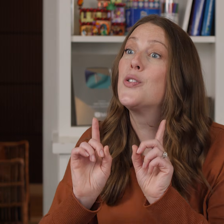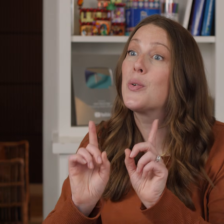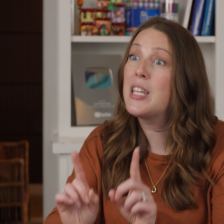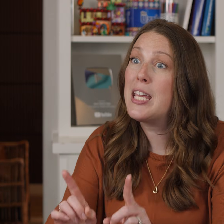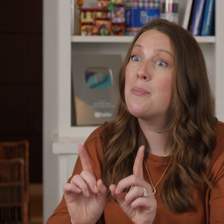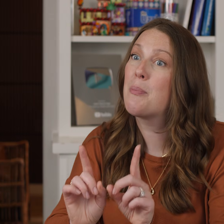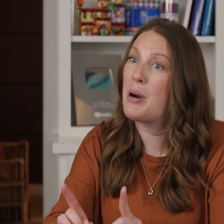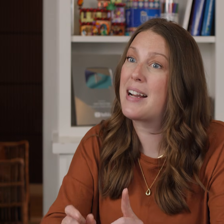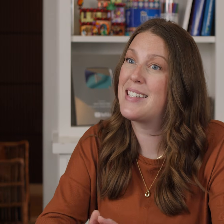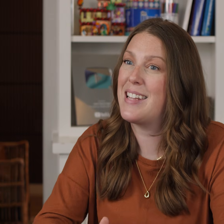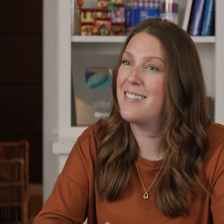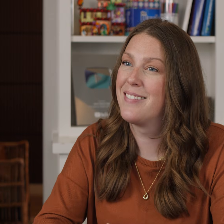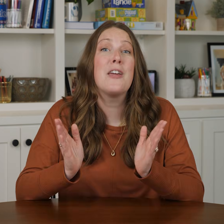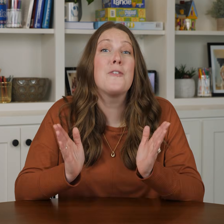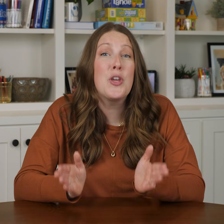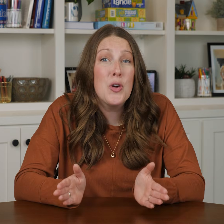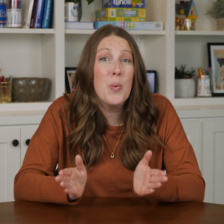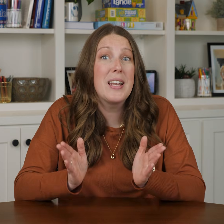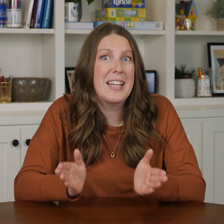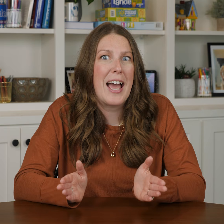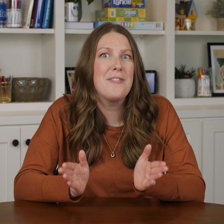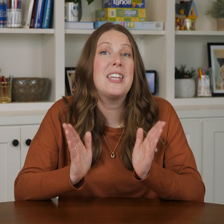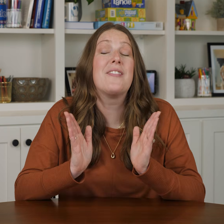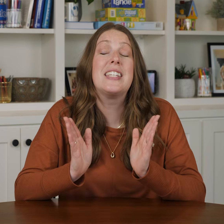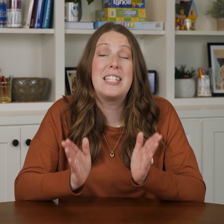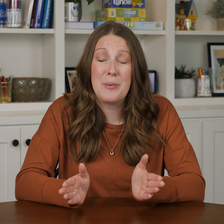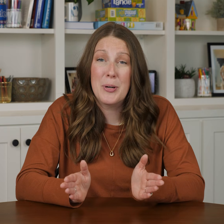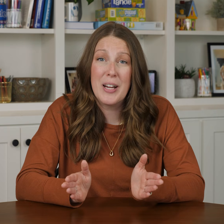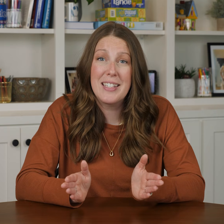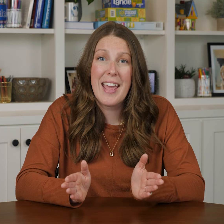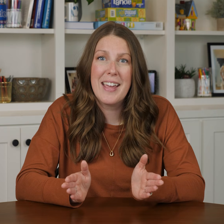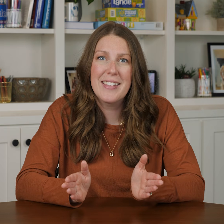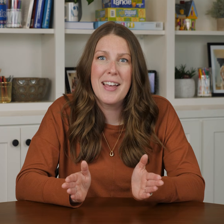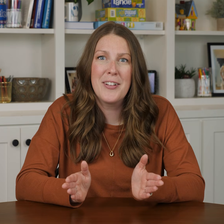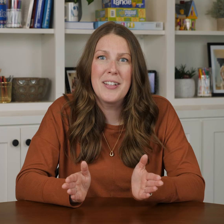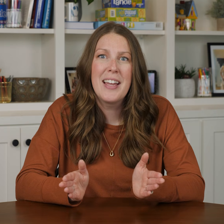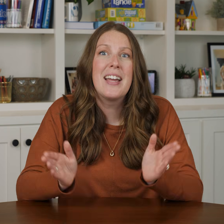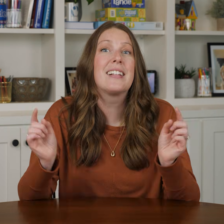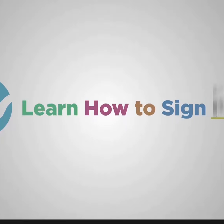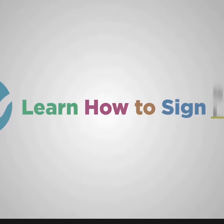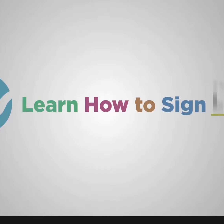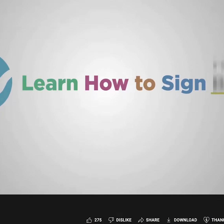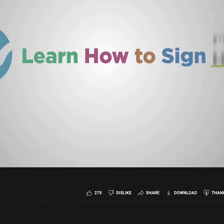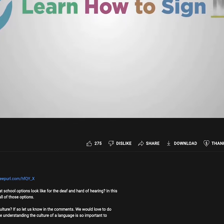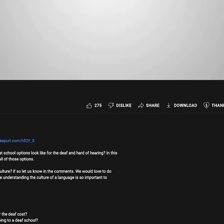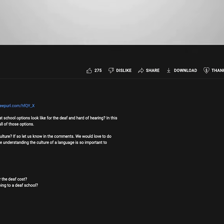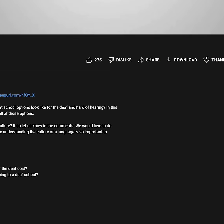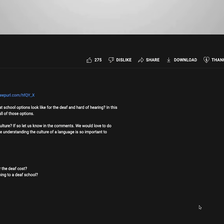So keep practicing. If you want to dive even deeper into ASL. Click the link in the description